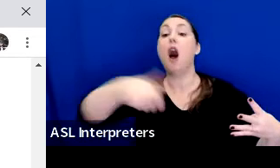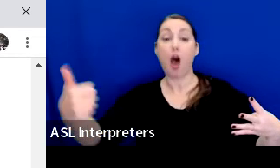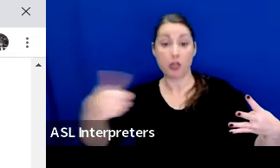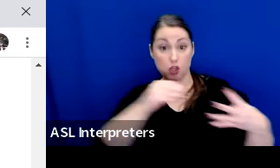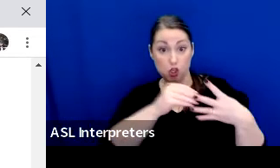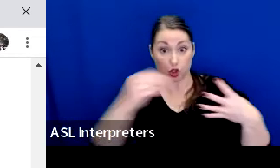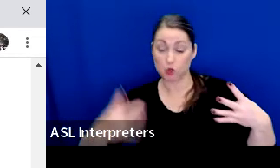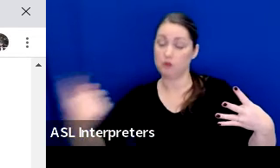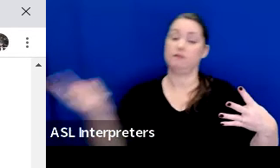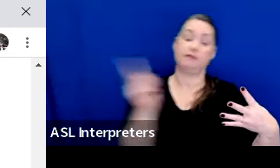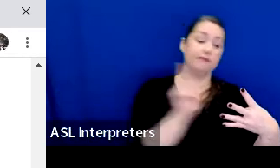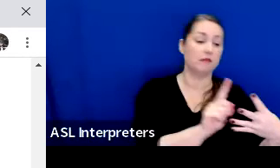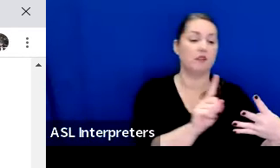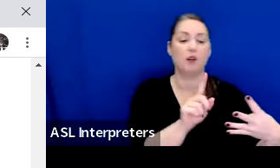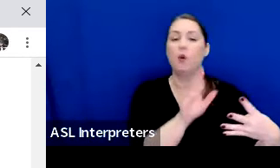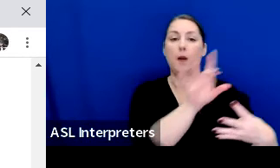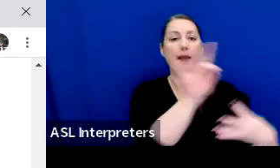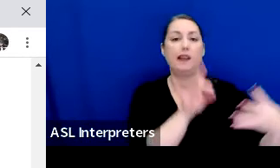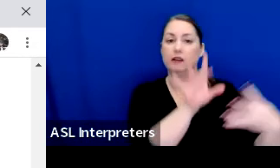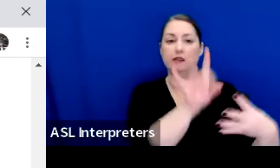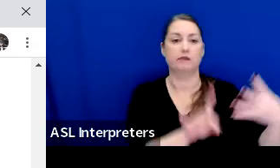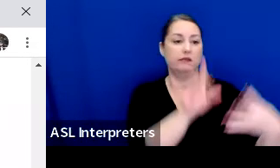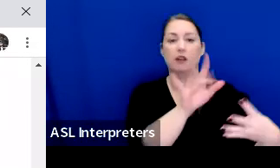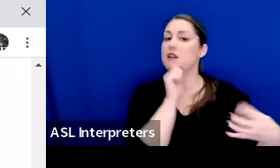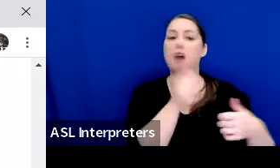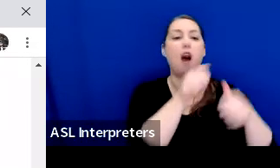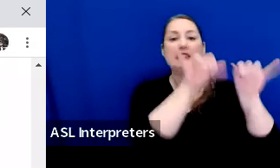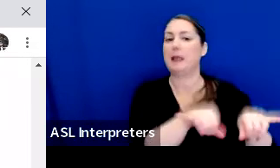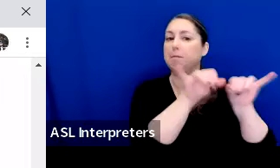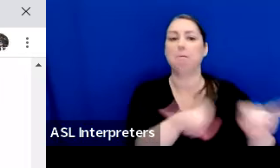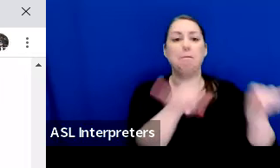Randomization of one of the four and there's only a 25% chance they'll see the same problem.